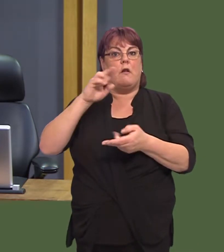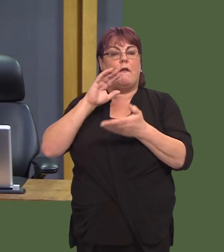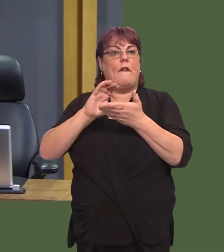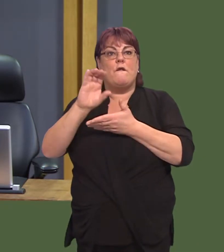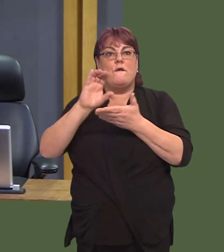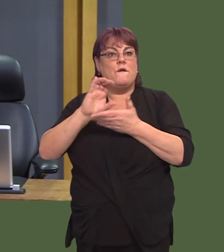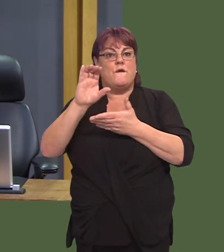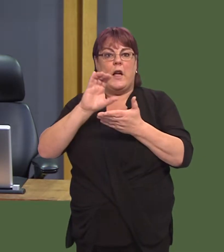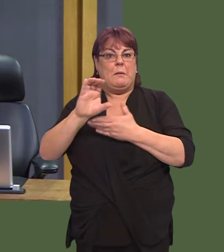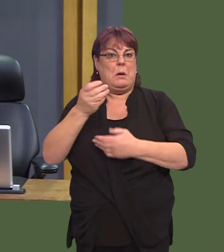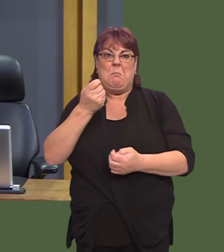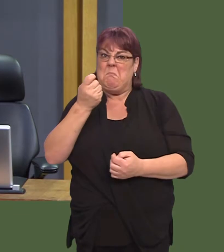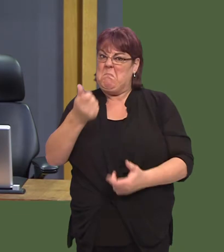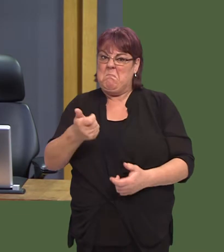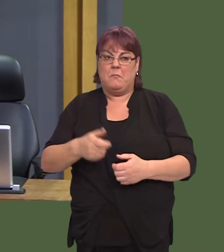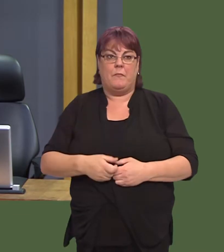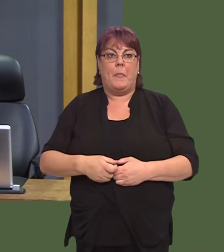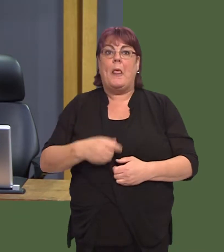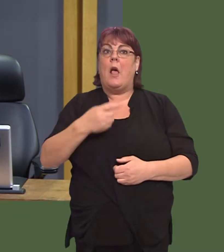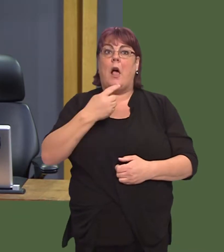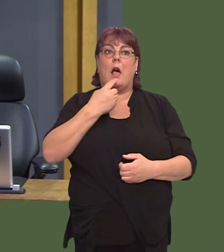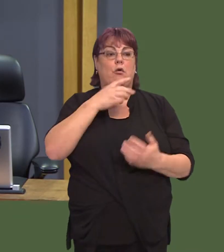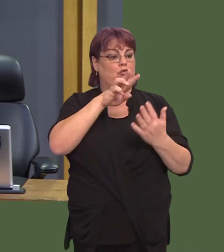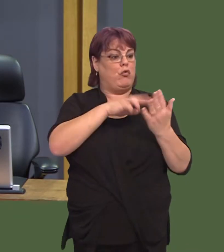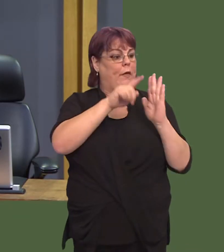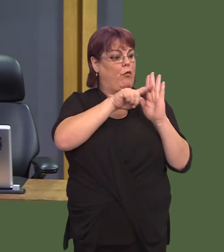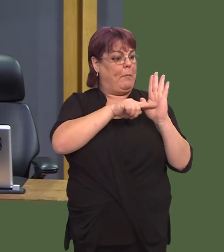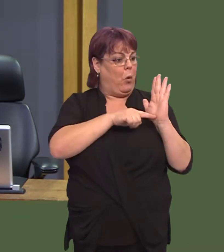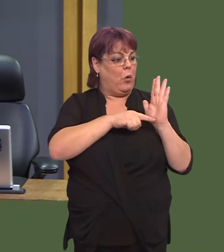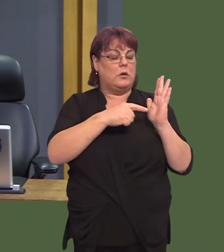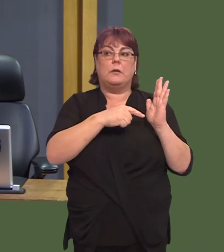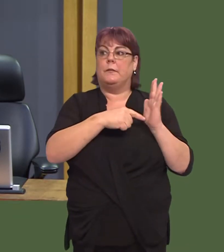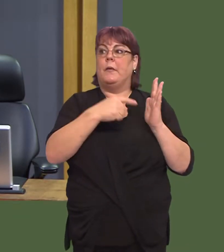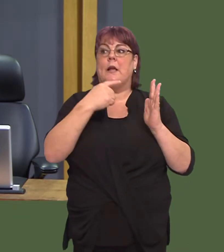And again, and I quote from the report: Adam Price: ëthe language of economic policy-making